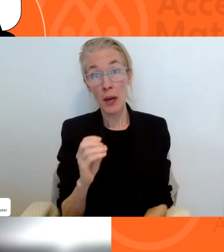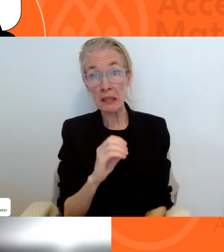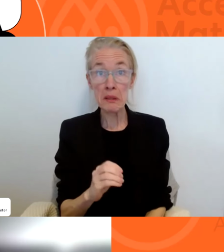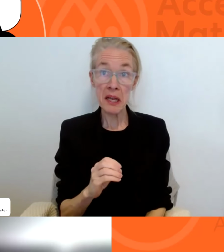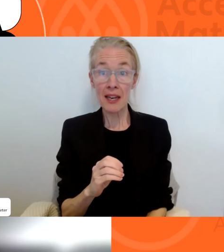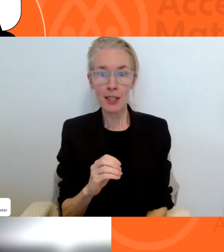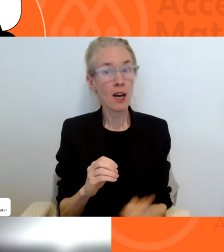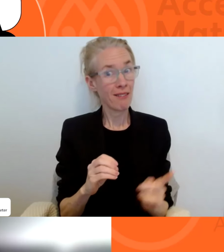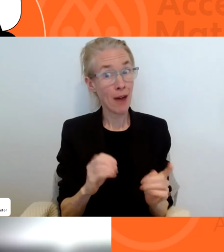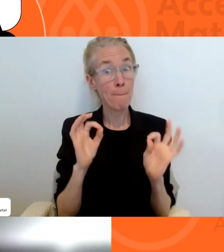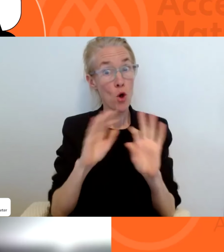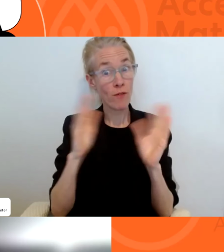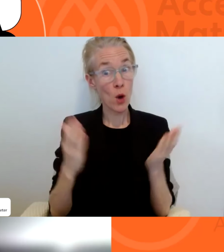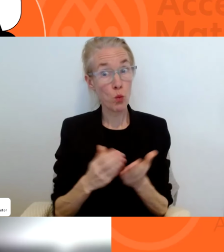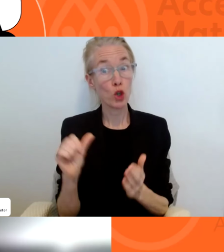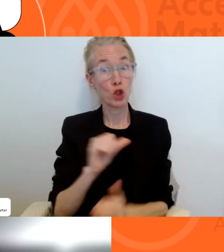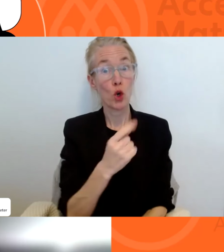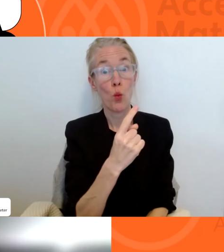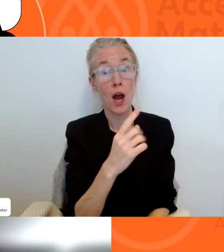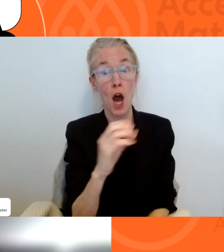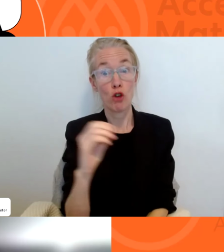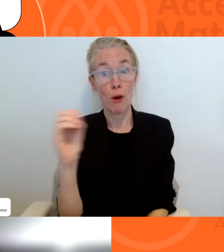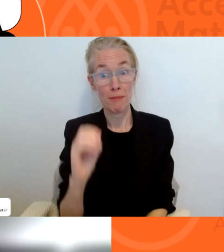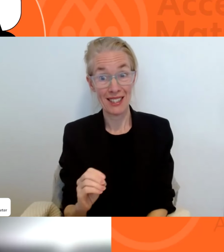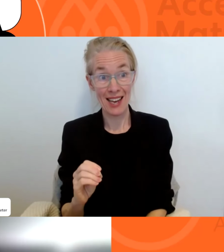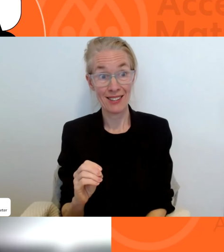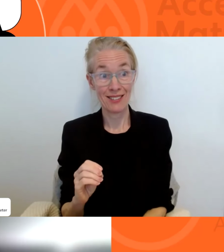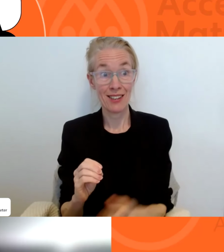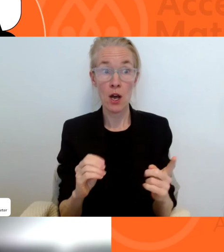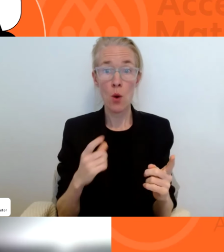people don't realise that life happens and disability is part